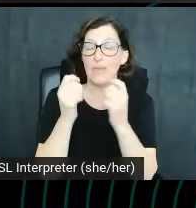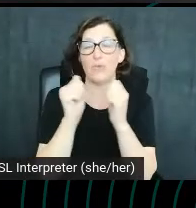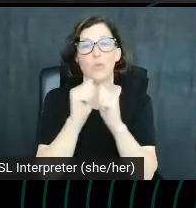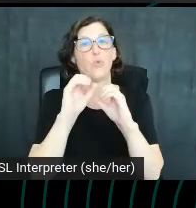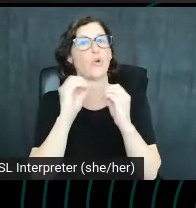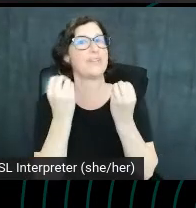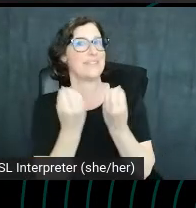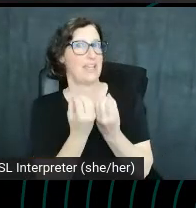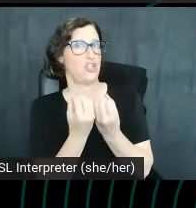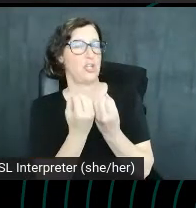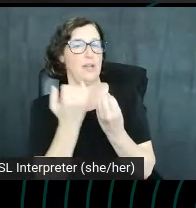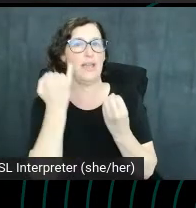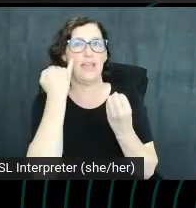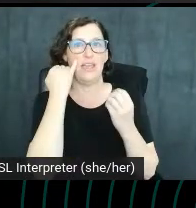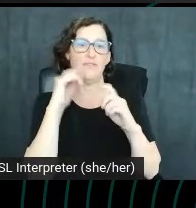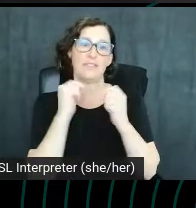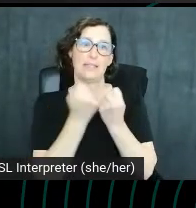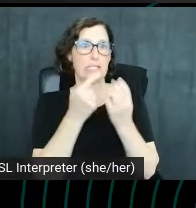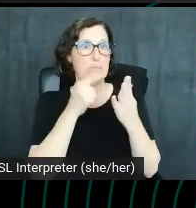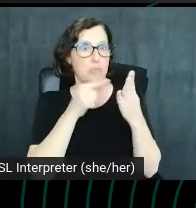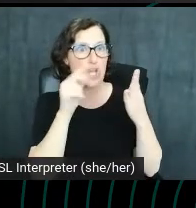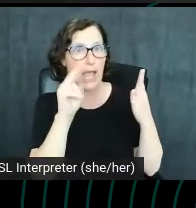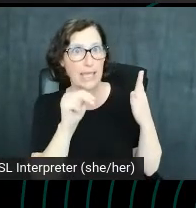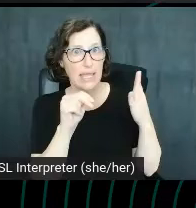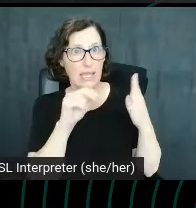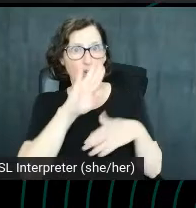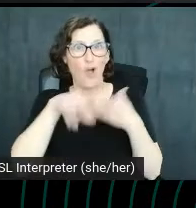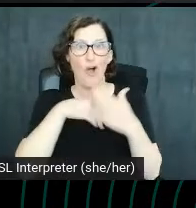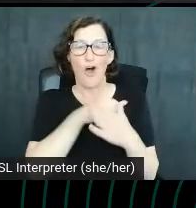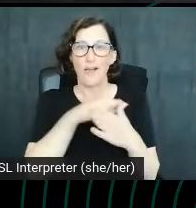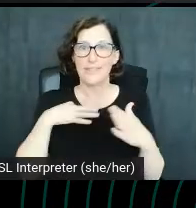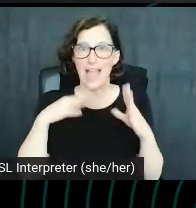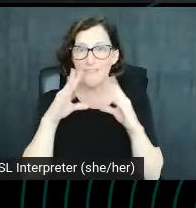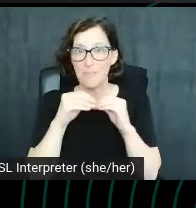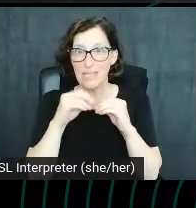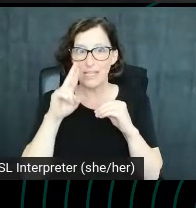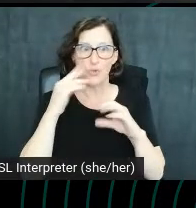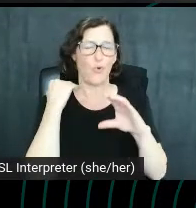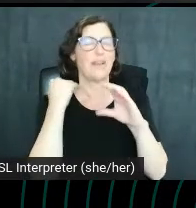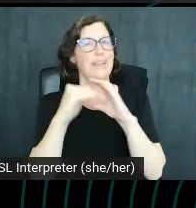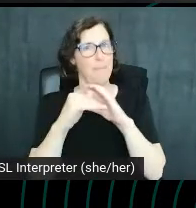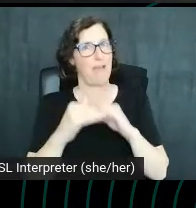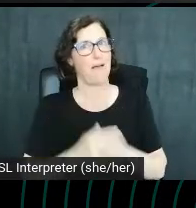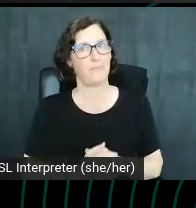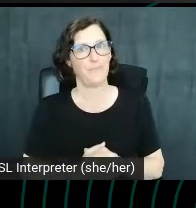whether it's a team check-in, an all staff meeting, or sent via email. Also, plan ahead.